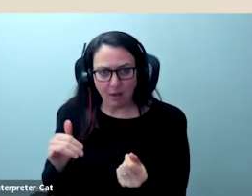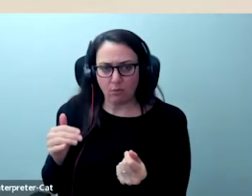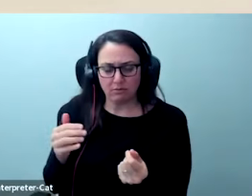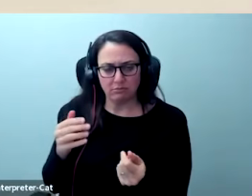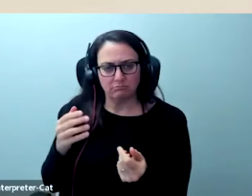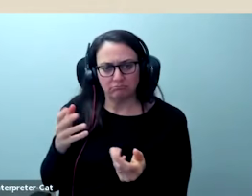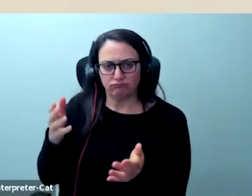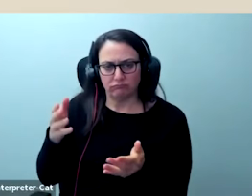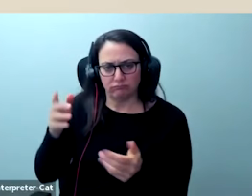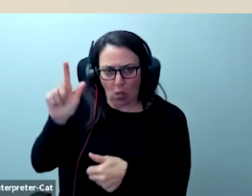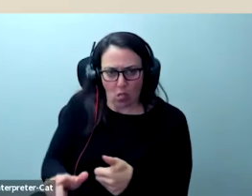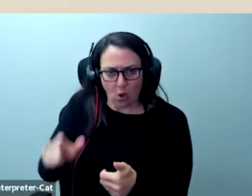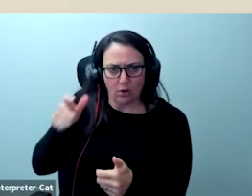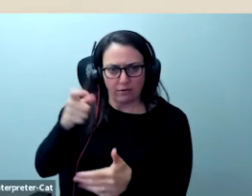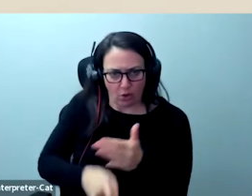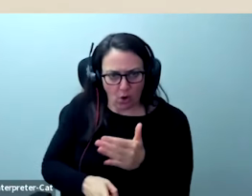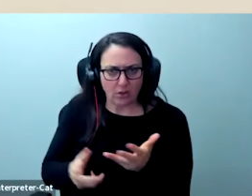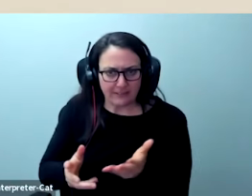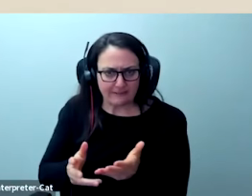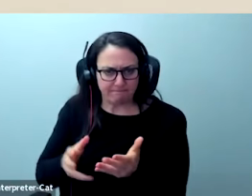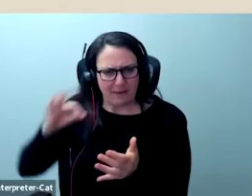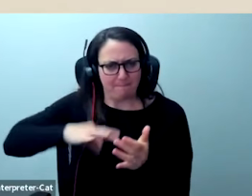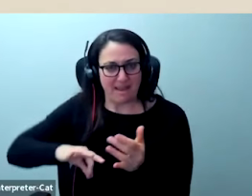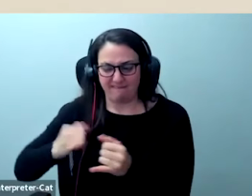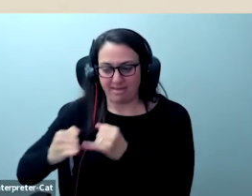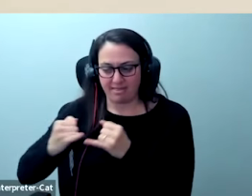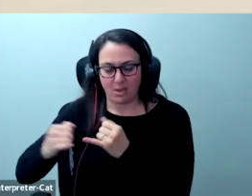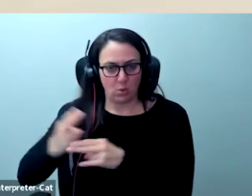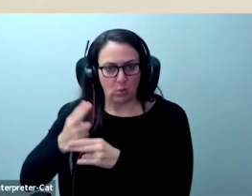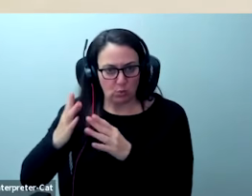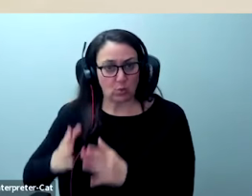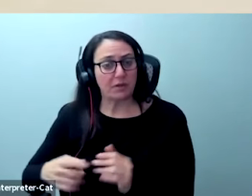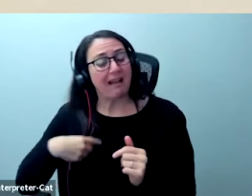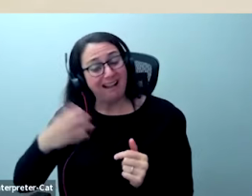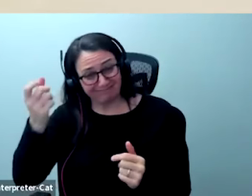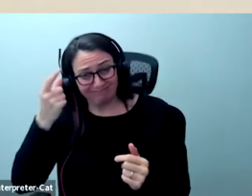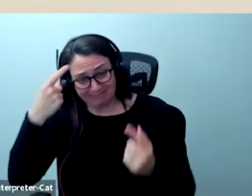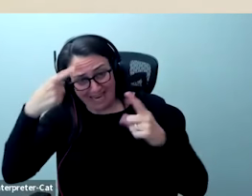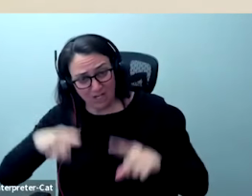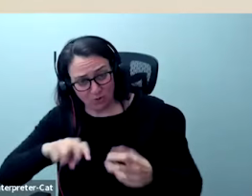and ultimately benefit the end user. So I agree it's a problem. I agree that we haven't fully solved it,